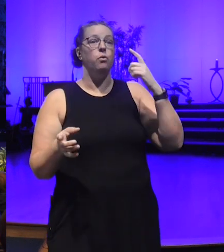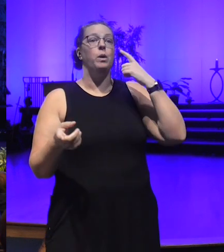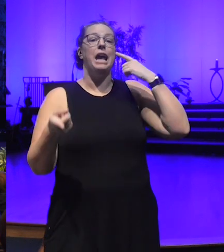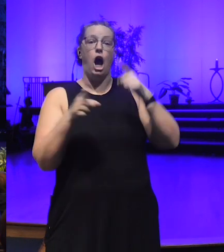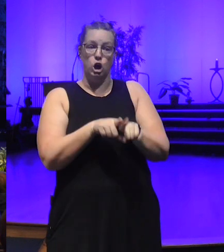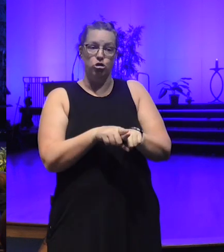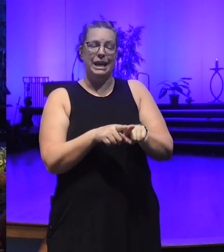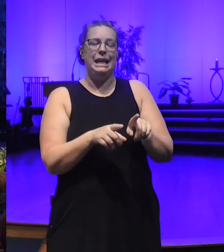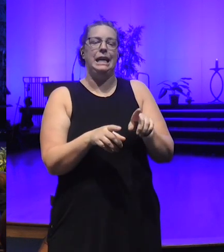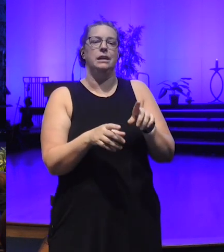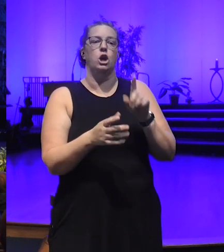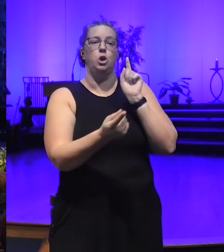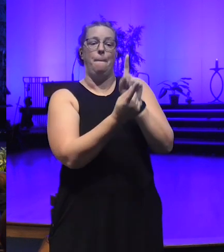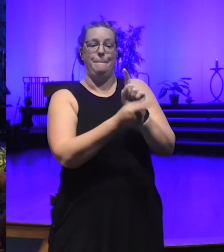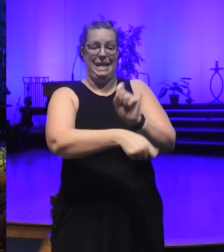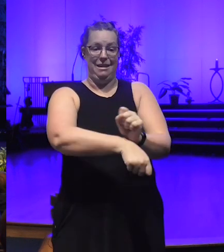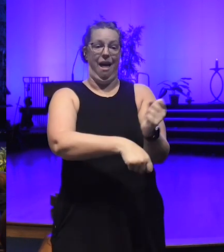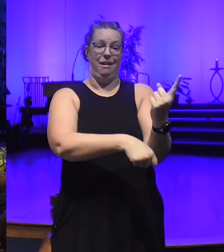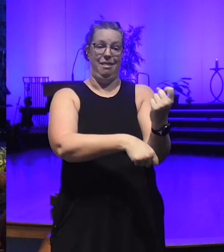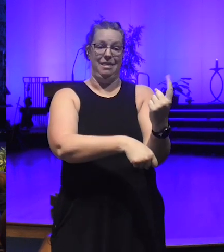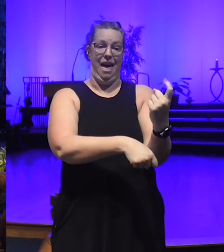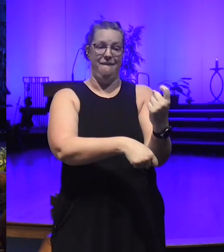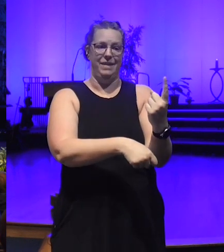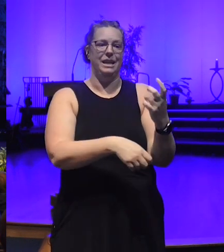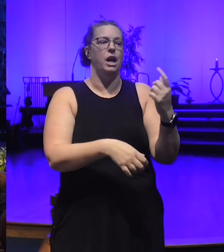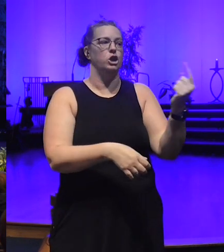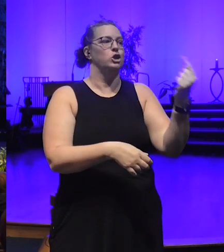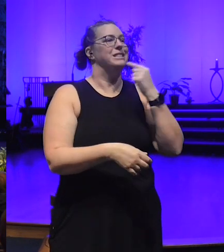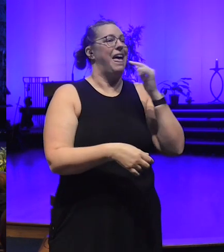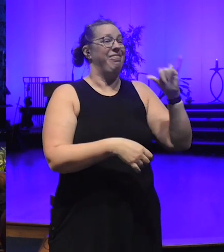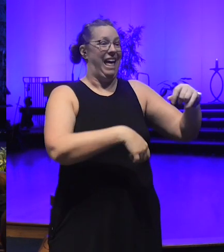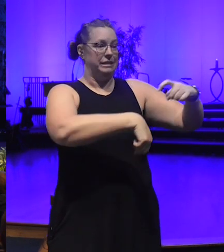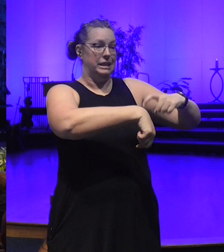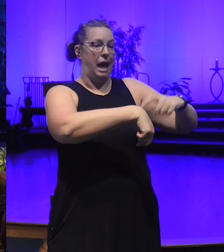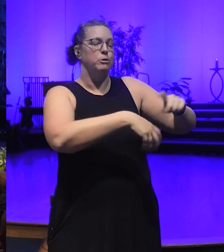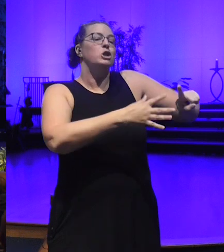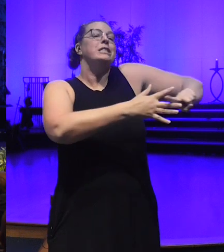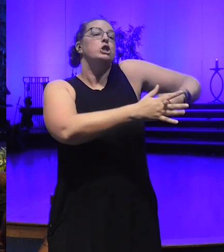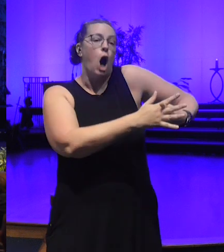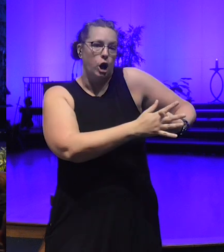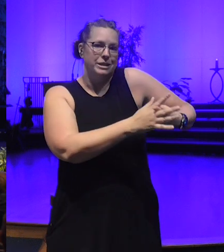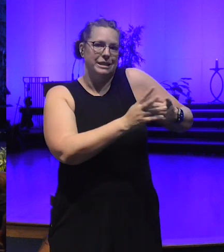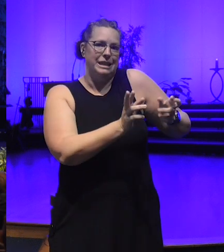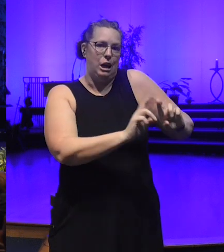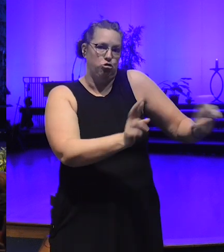takes that as the signal to start getting ready and she shows up 45 minutes later and I'm just